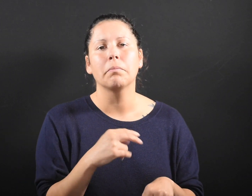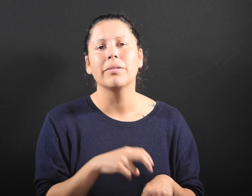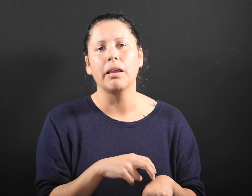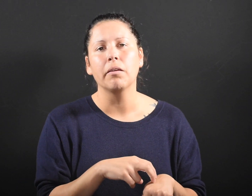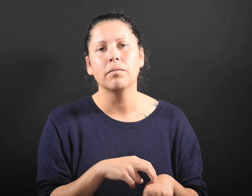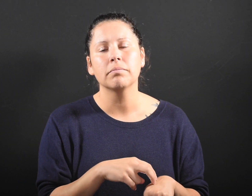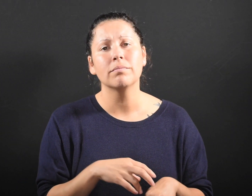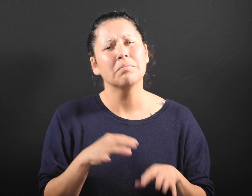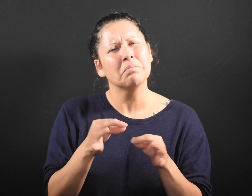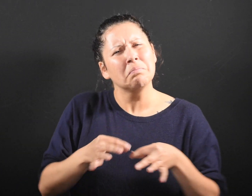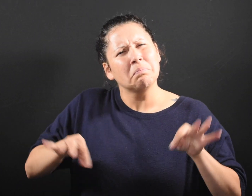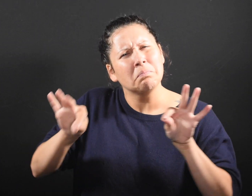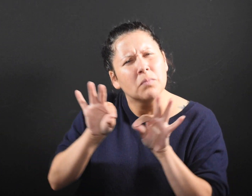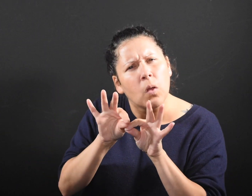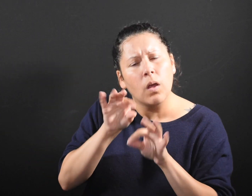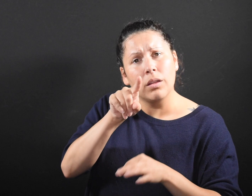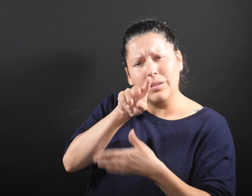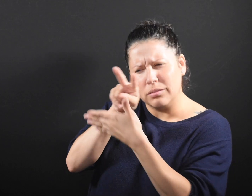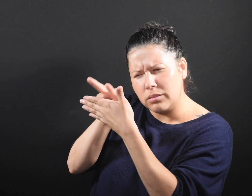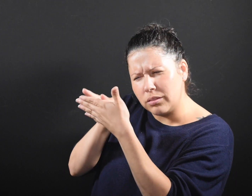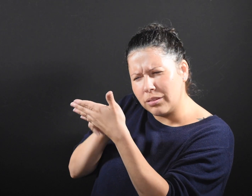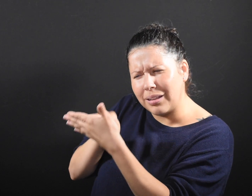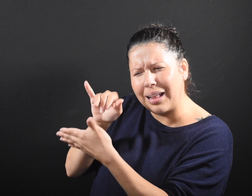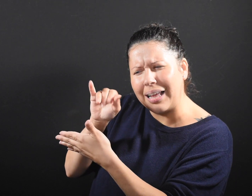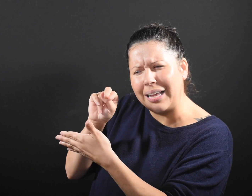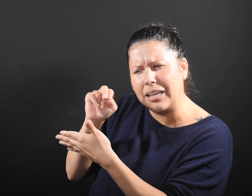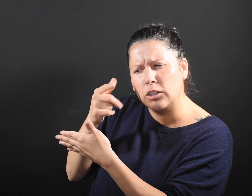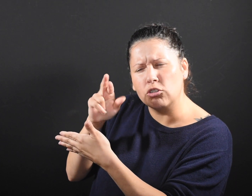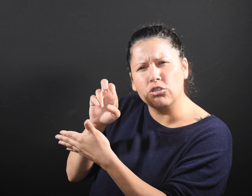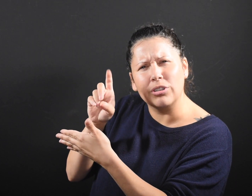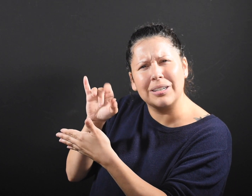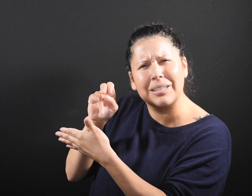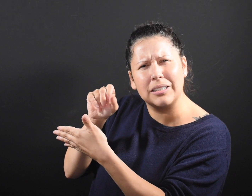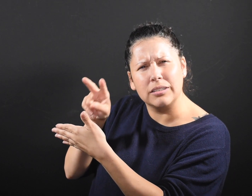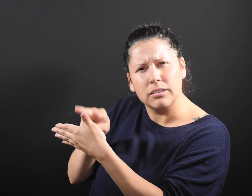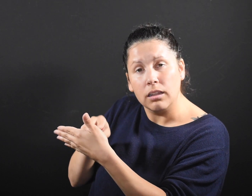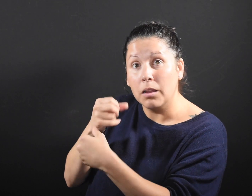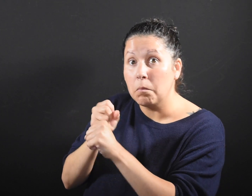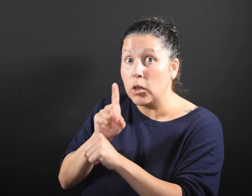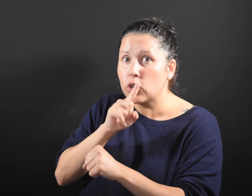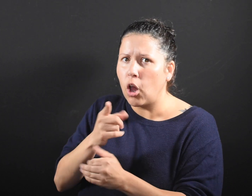It's important to read the ingredients label to be sure you are offering a true variety of foods.